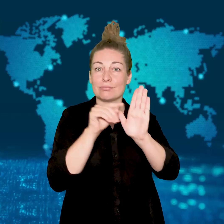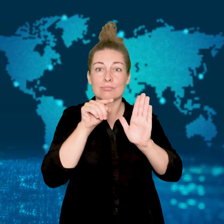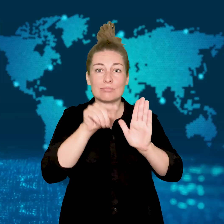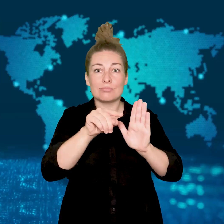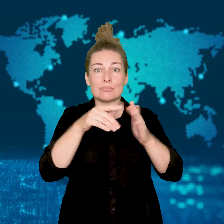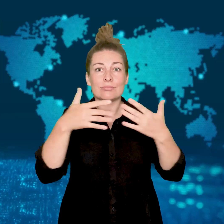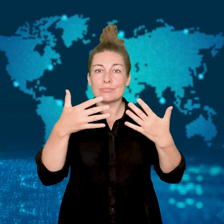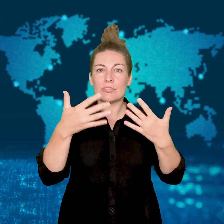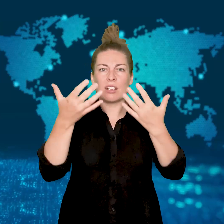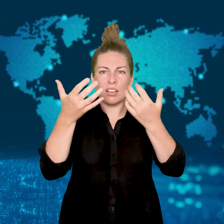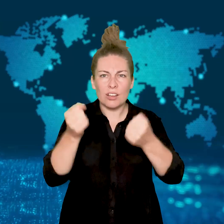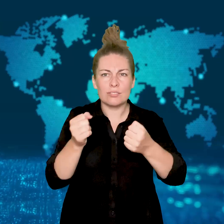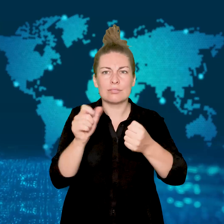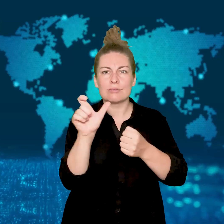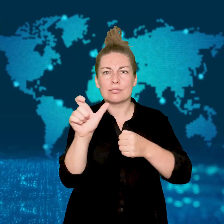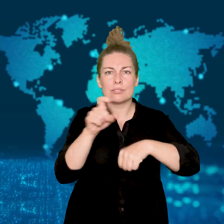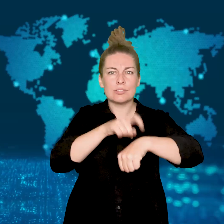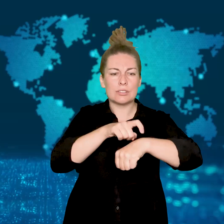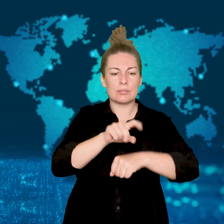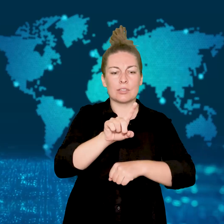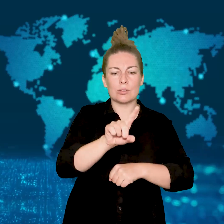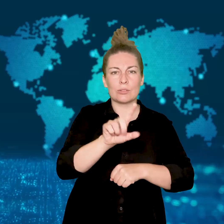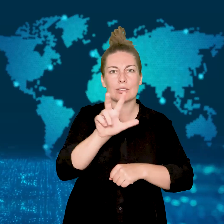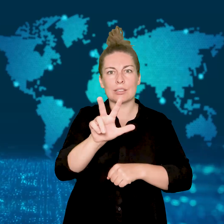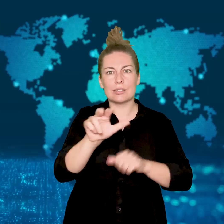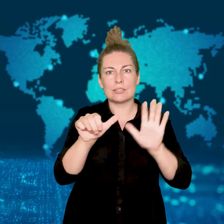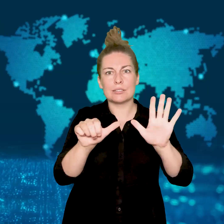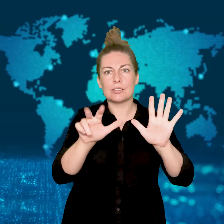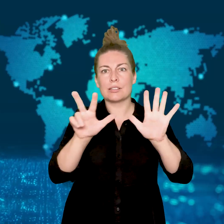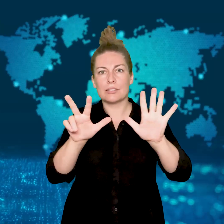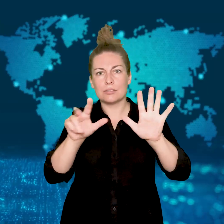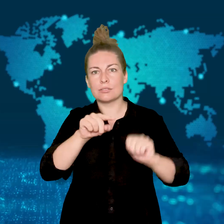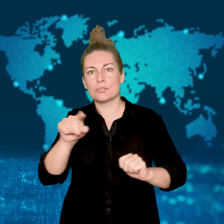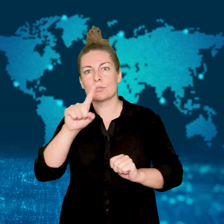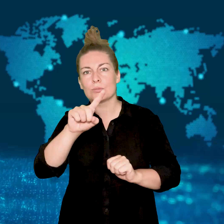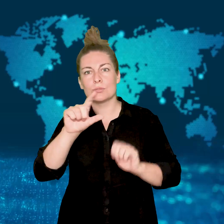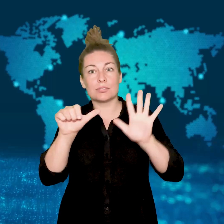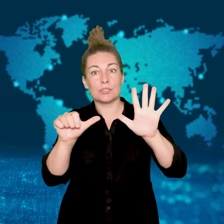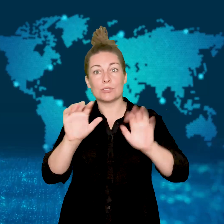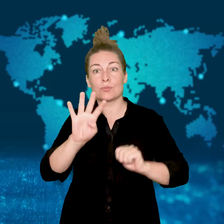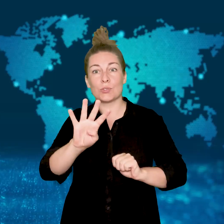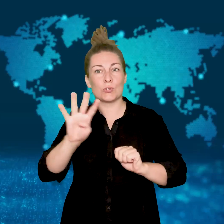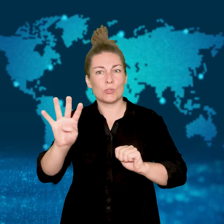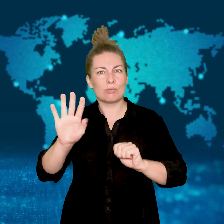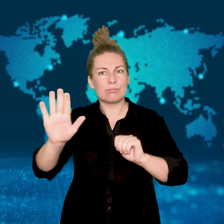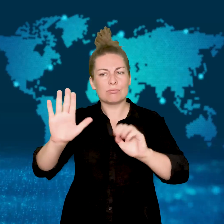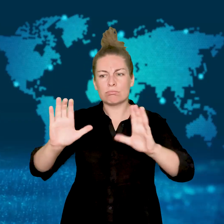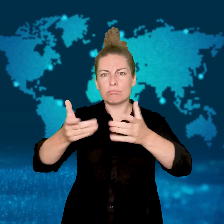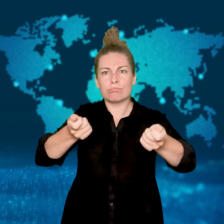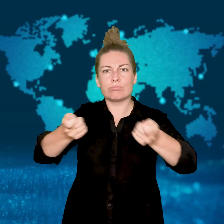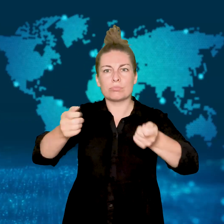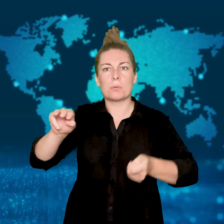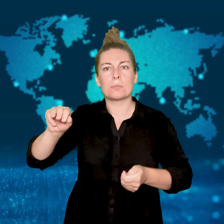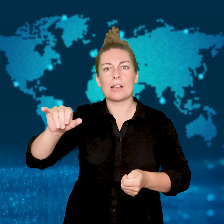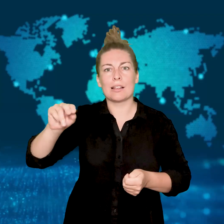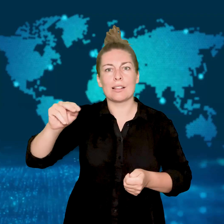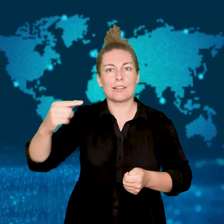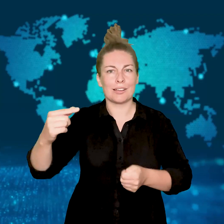Portions of it have been dated back to the Ming dynasty of 1368-1644.